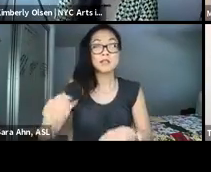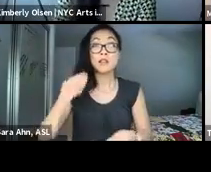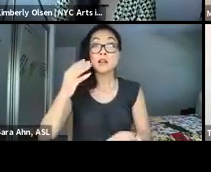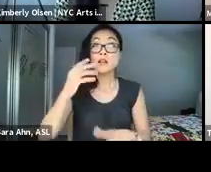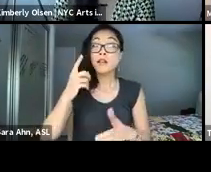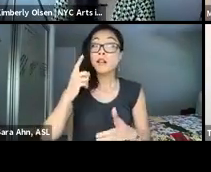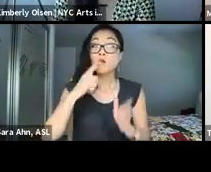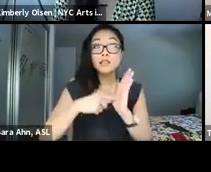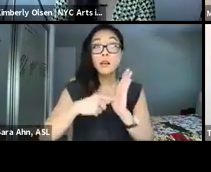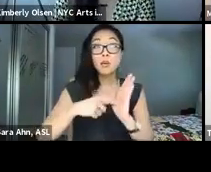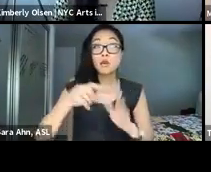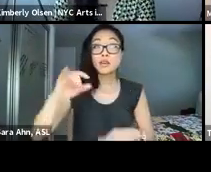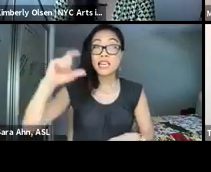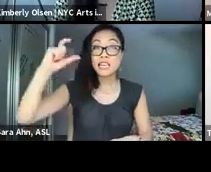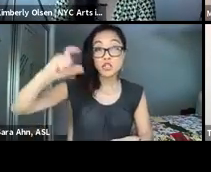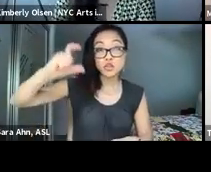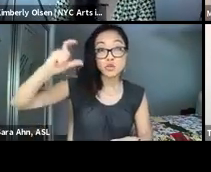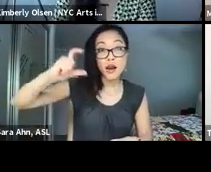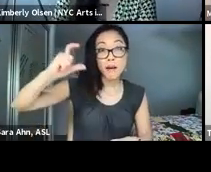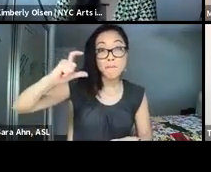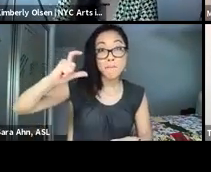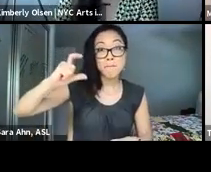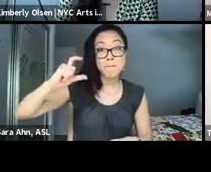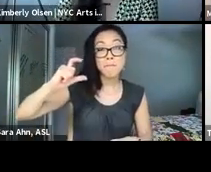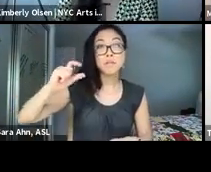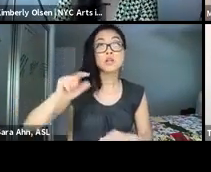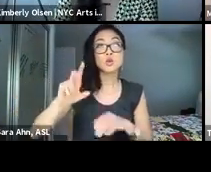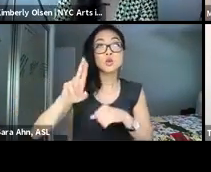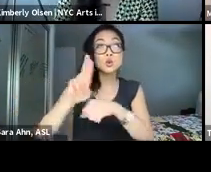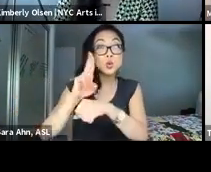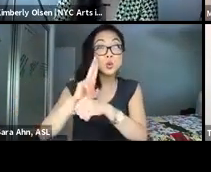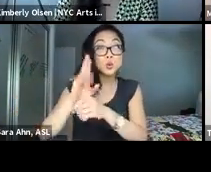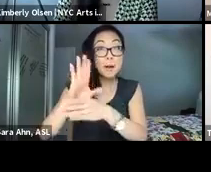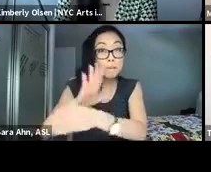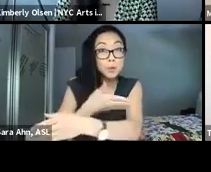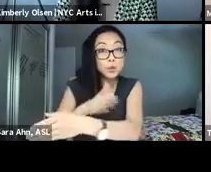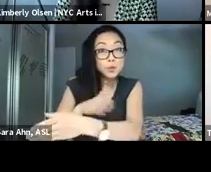that kind of work is not necessary. What does that say about our policy